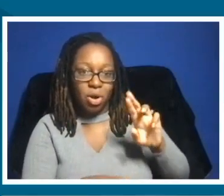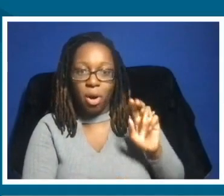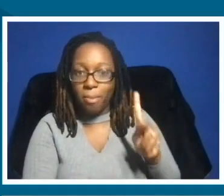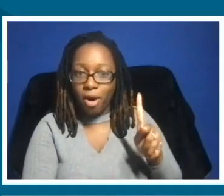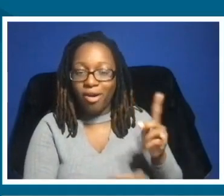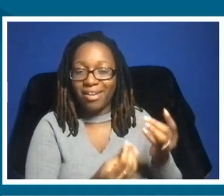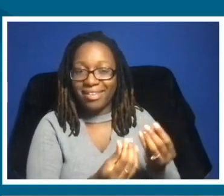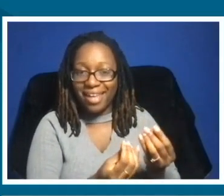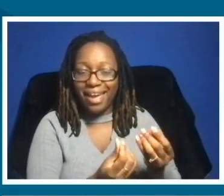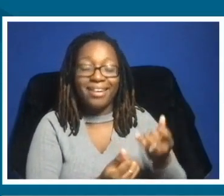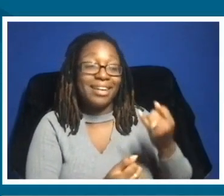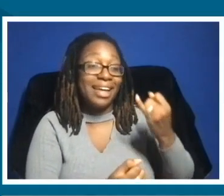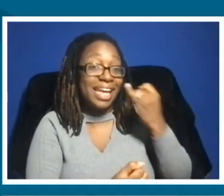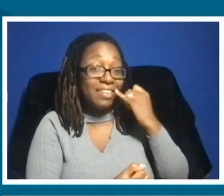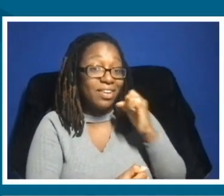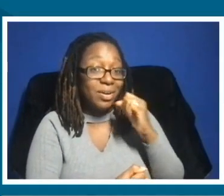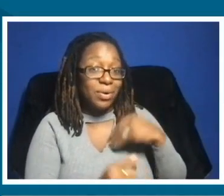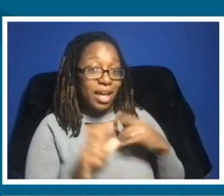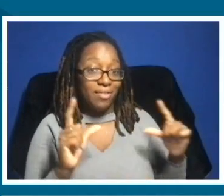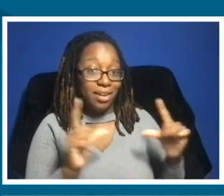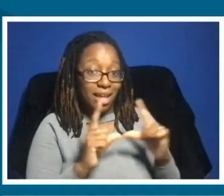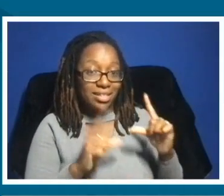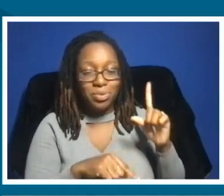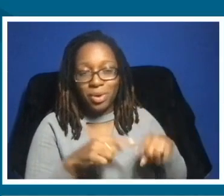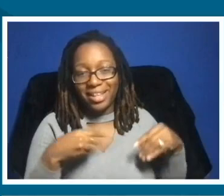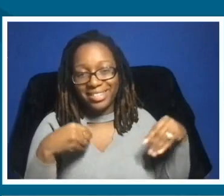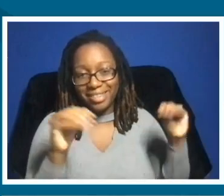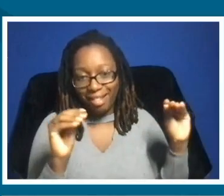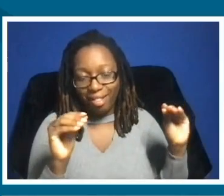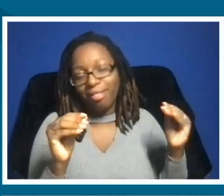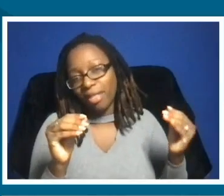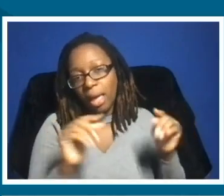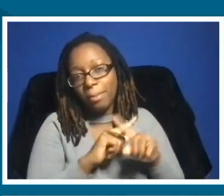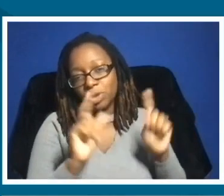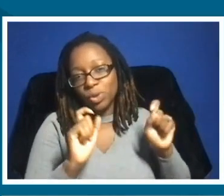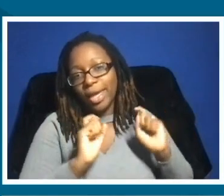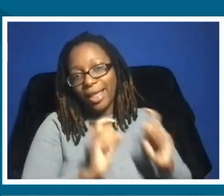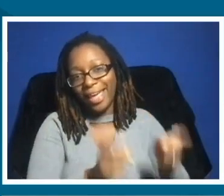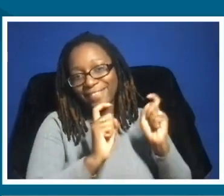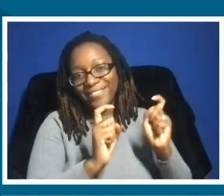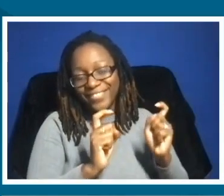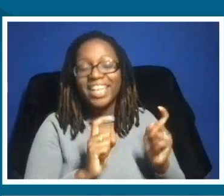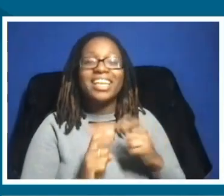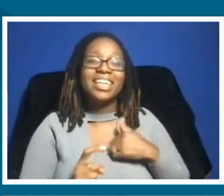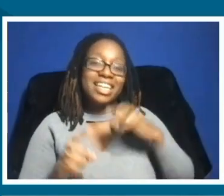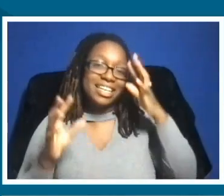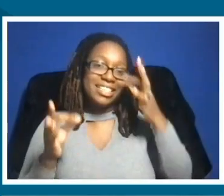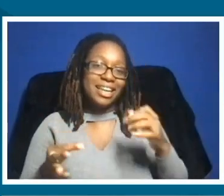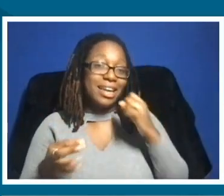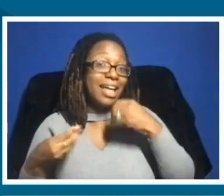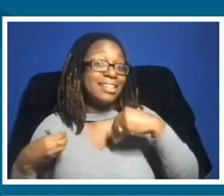away um so he changed his initial plan um from selling merch to having a